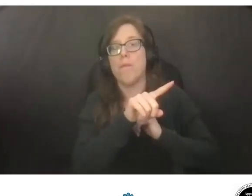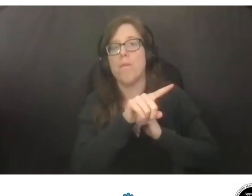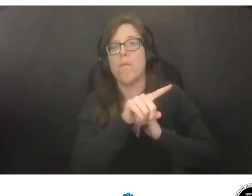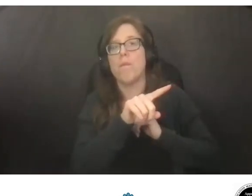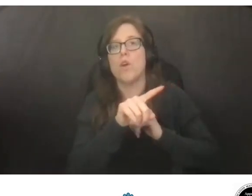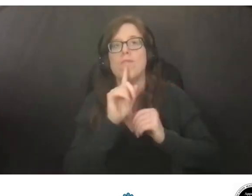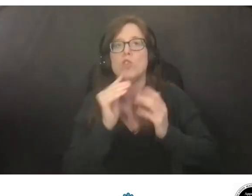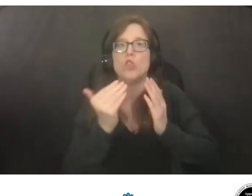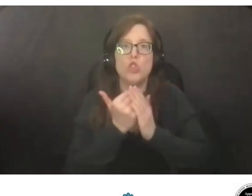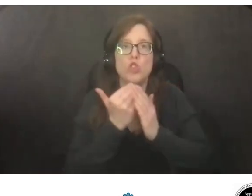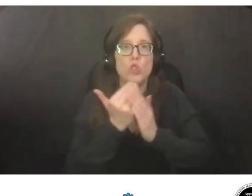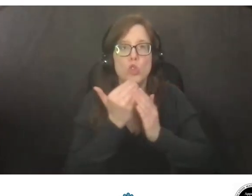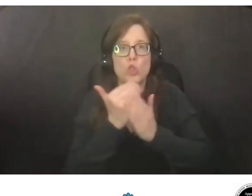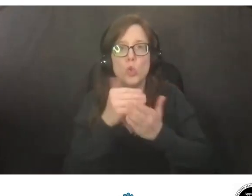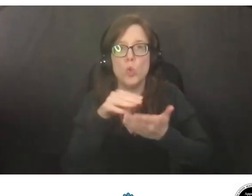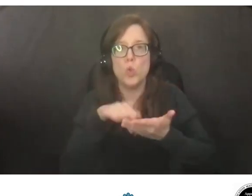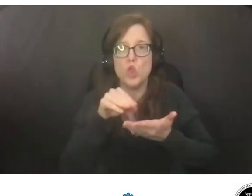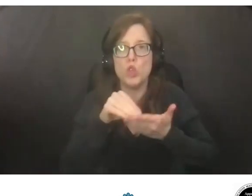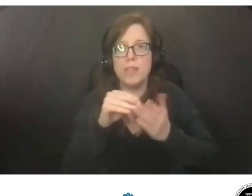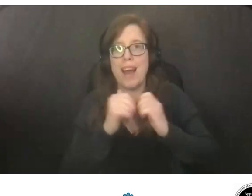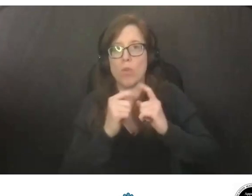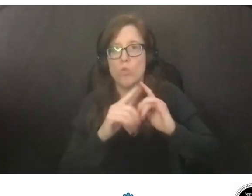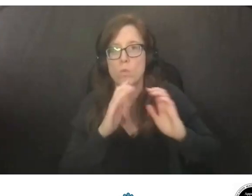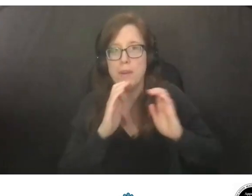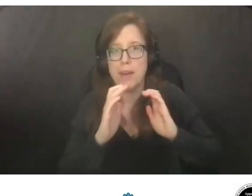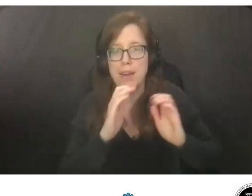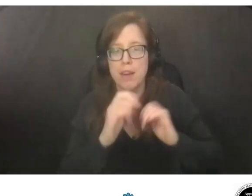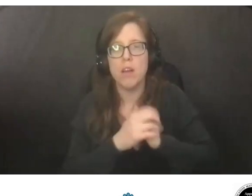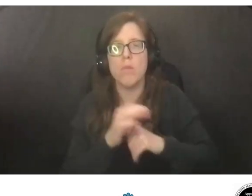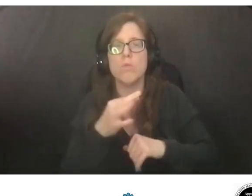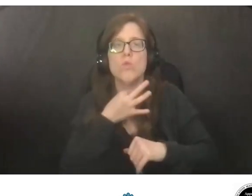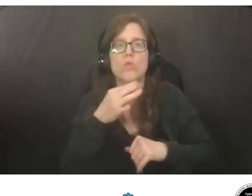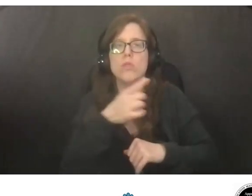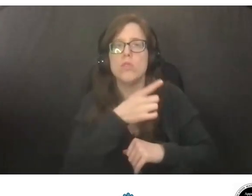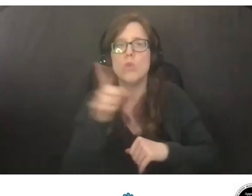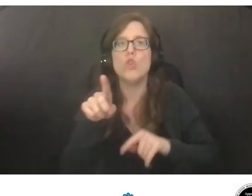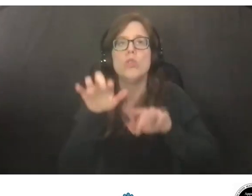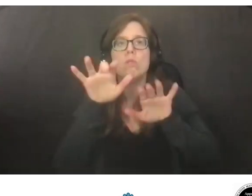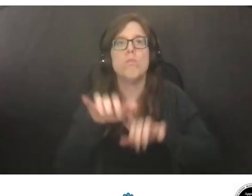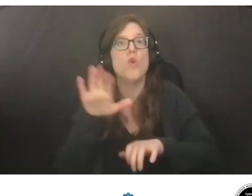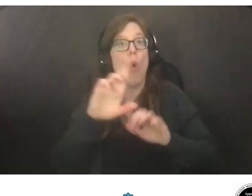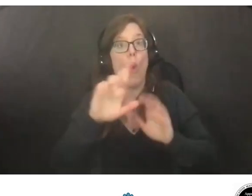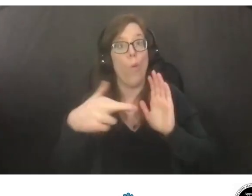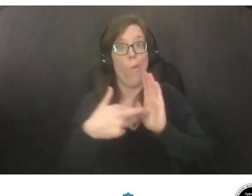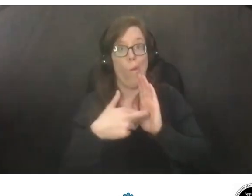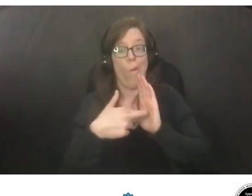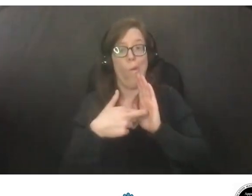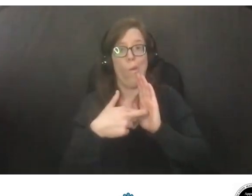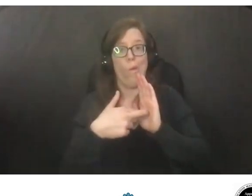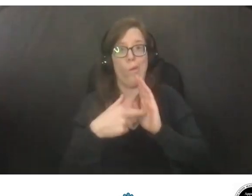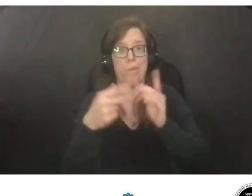emerging communicators. I'm curious. Some of you put when you put your role–